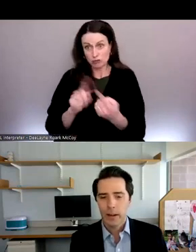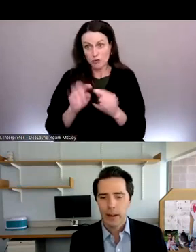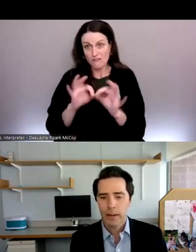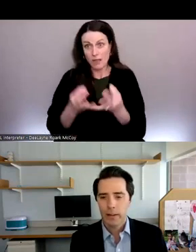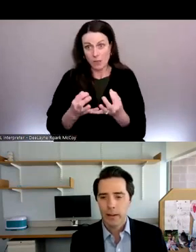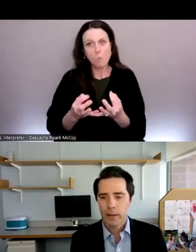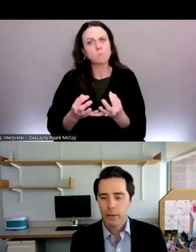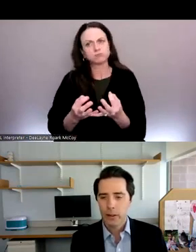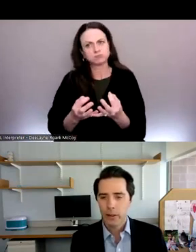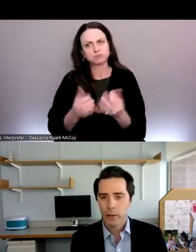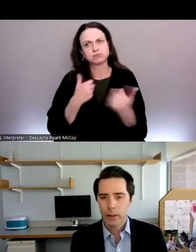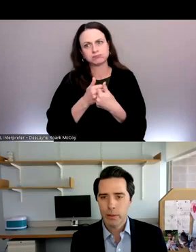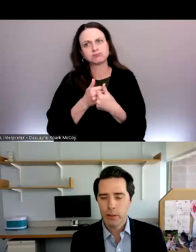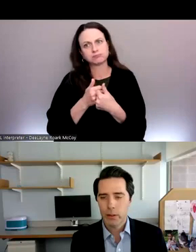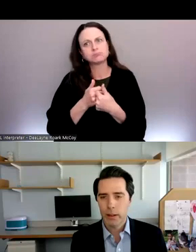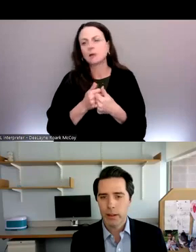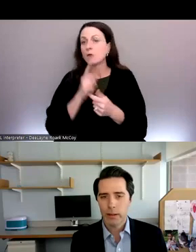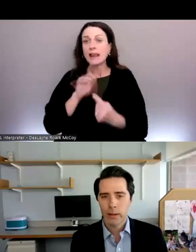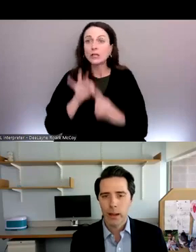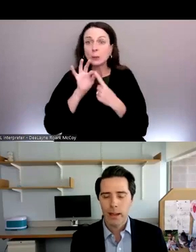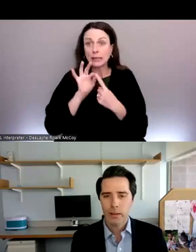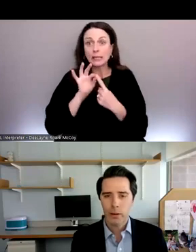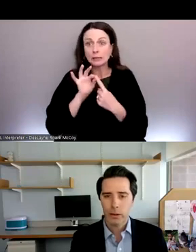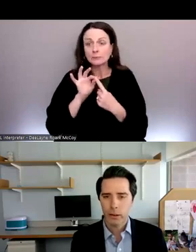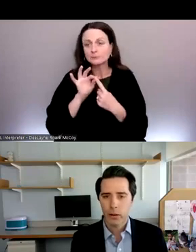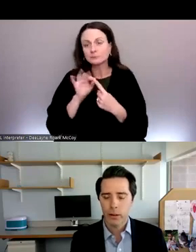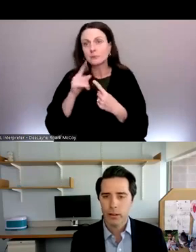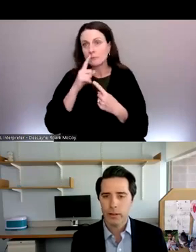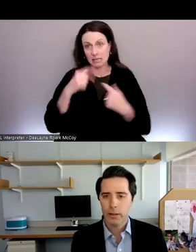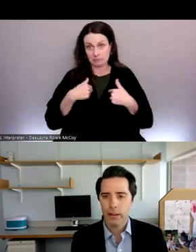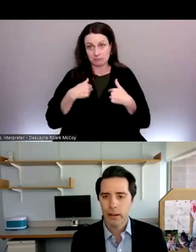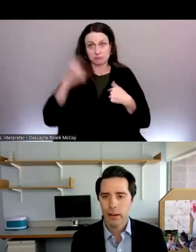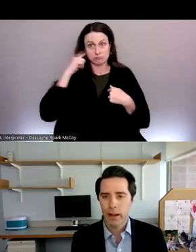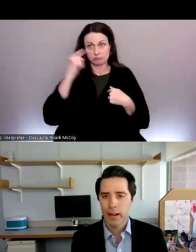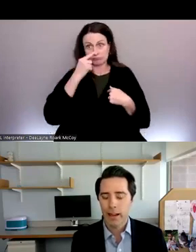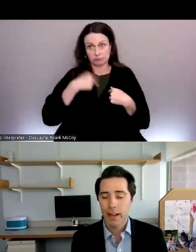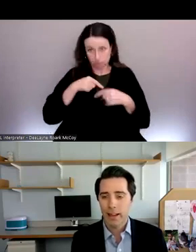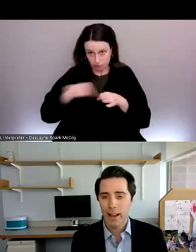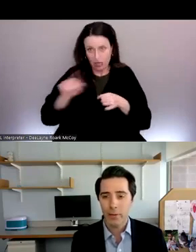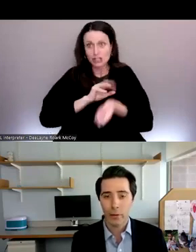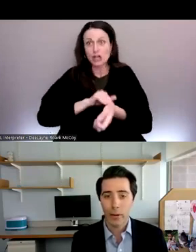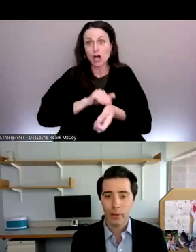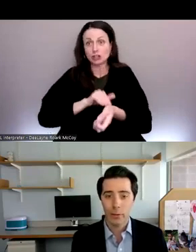and it's really a unique position that